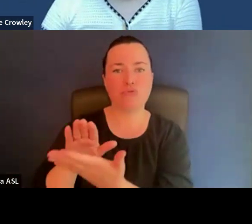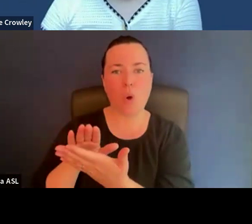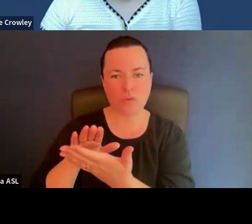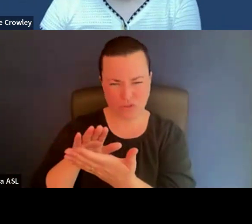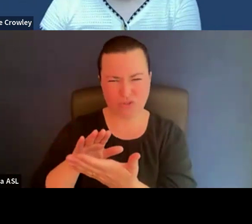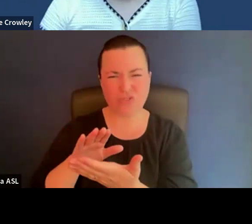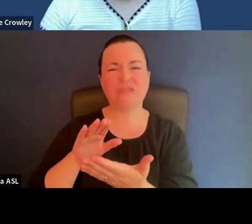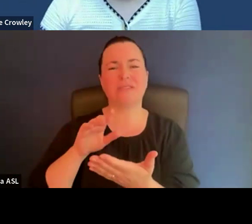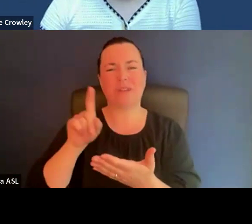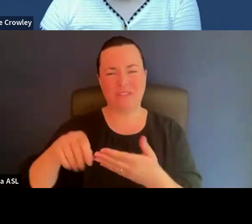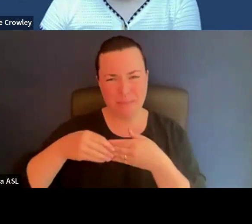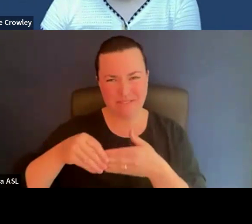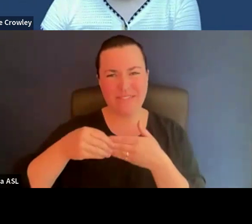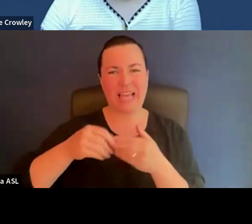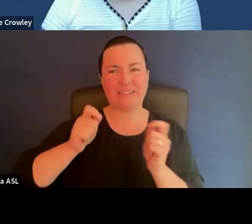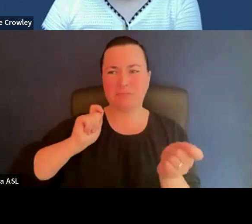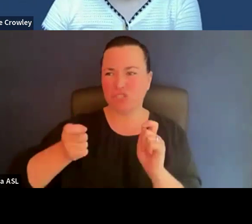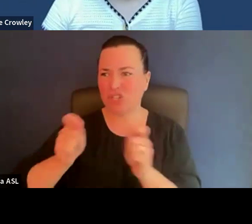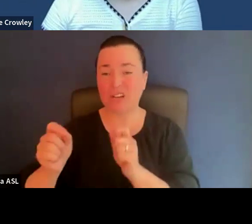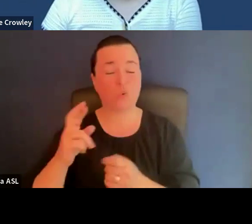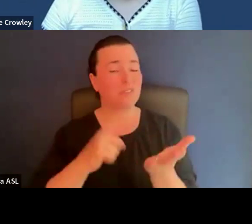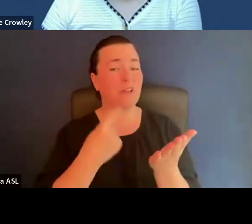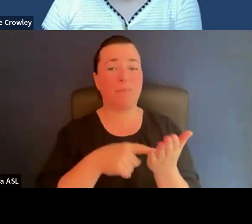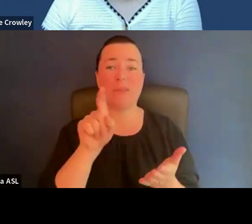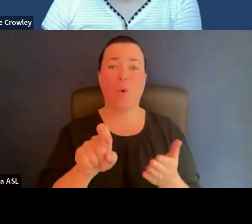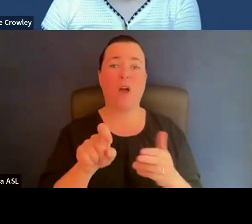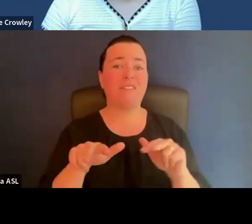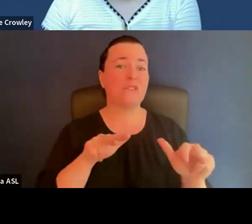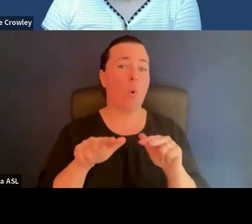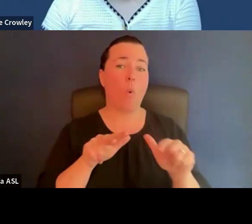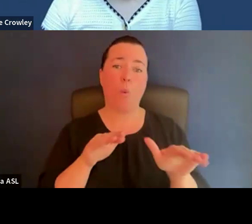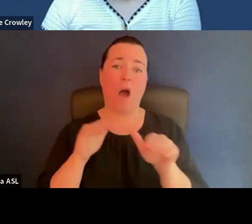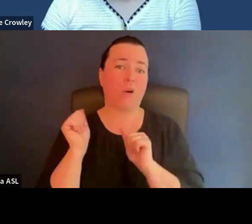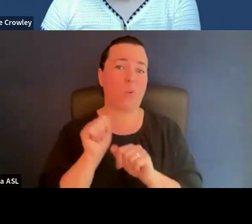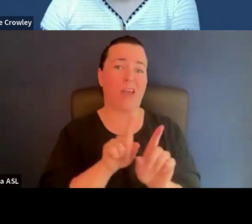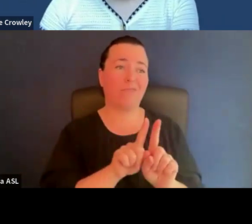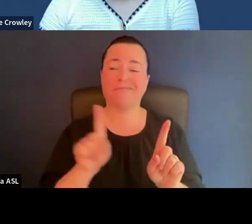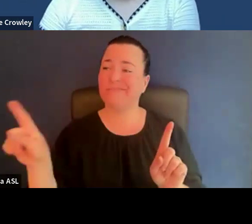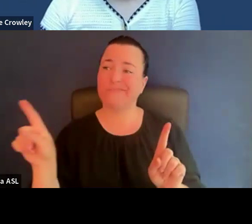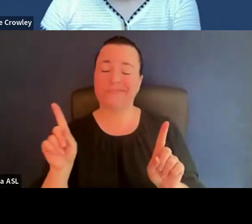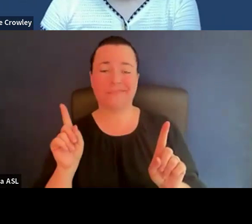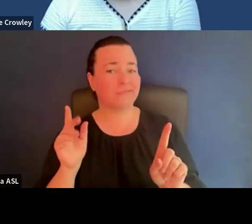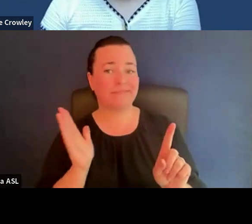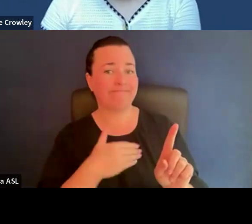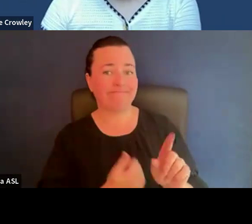or walking away from things sometimes if you... Or realizing that maybe